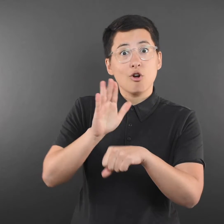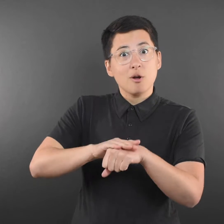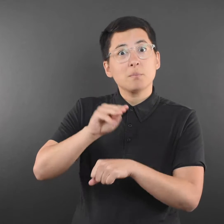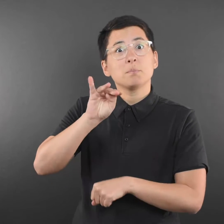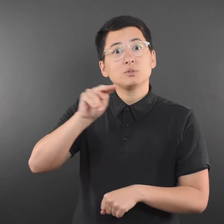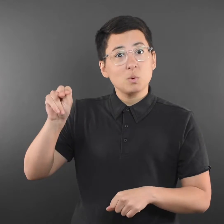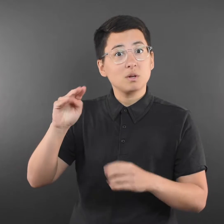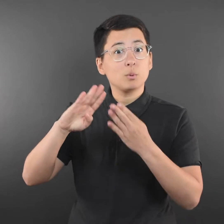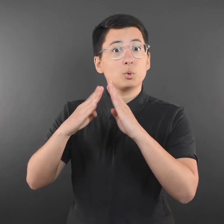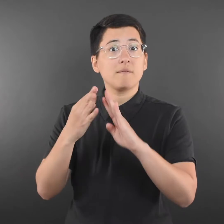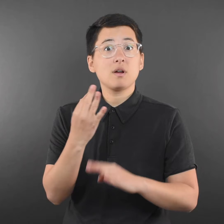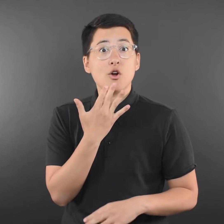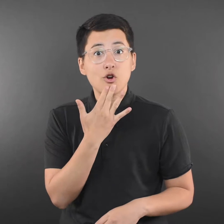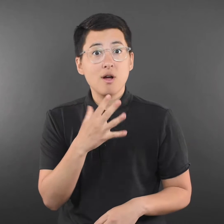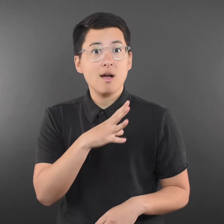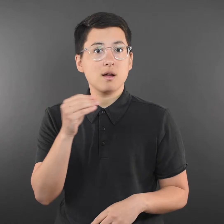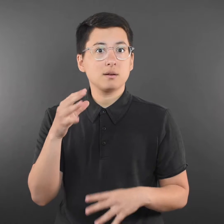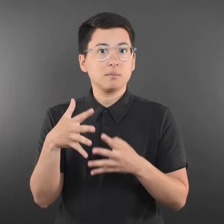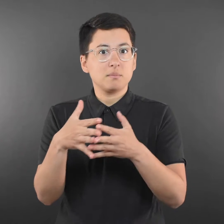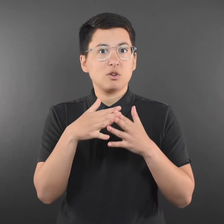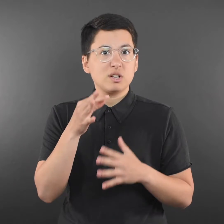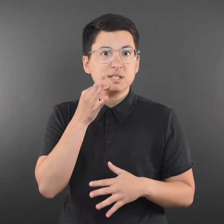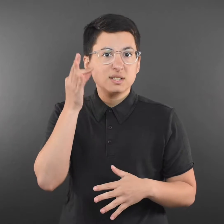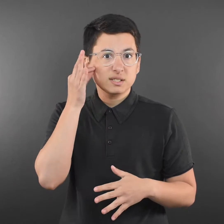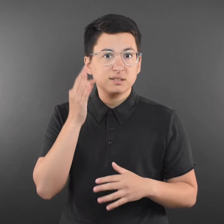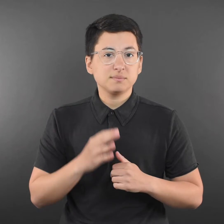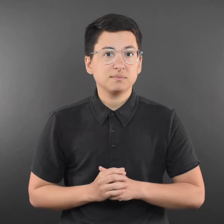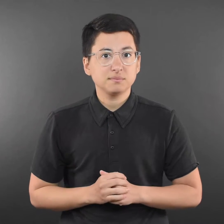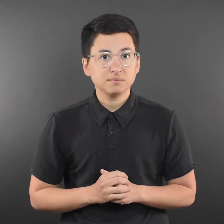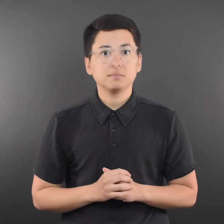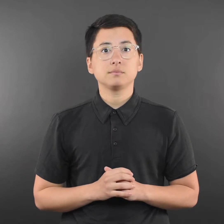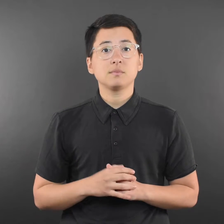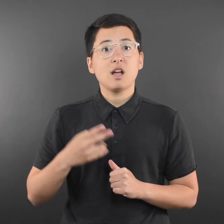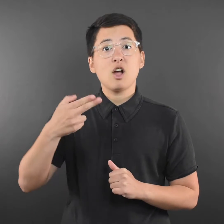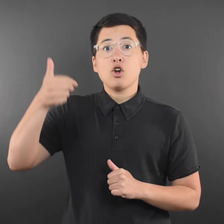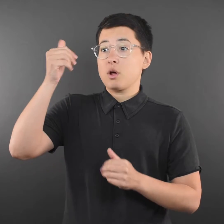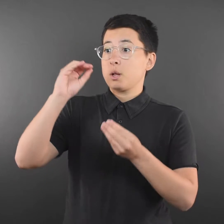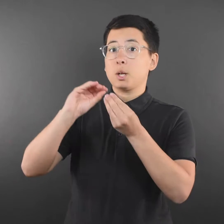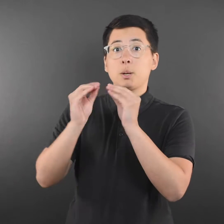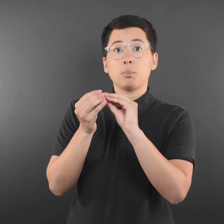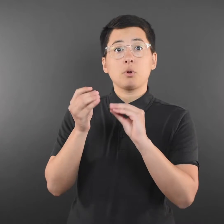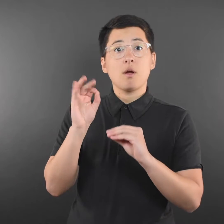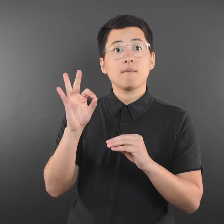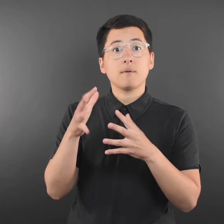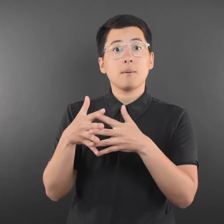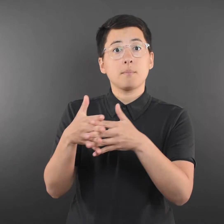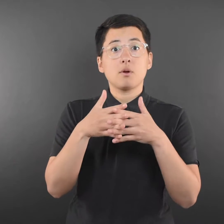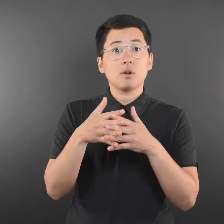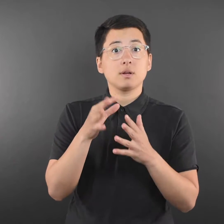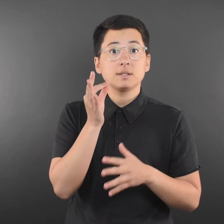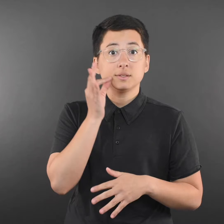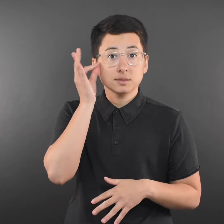communities of color and American Indians. • A higher share of American Indians and